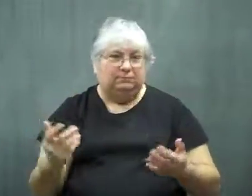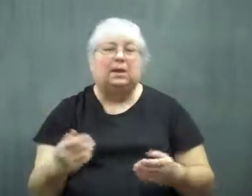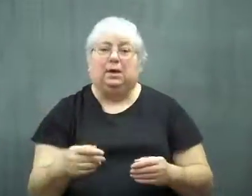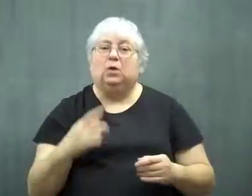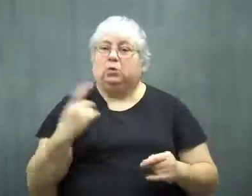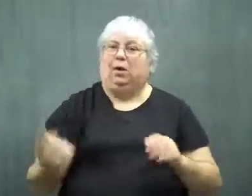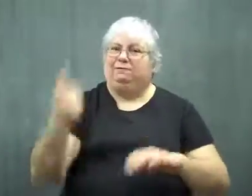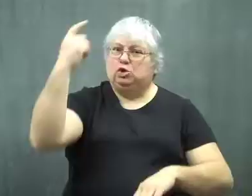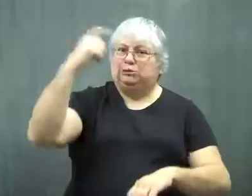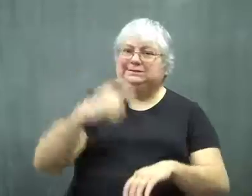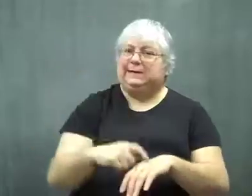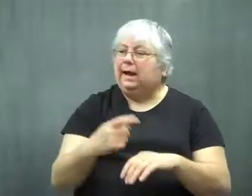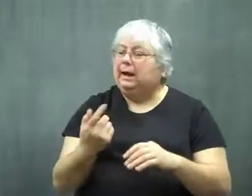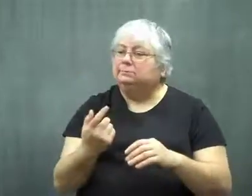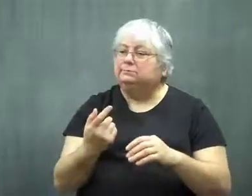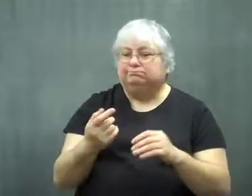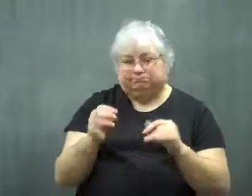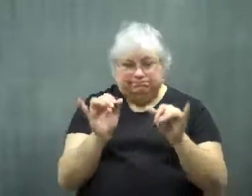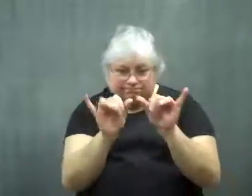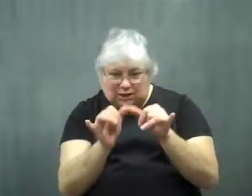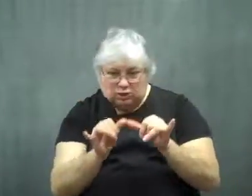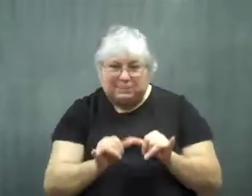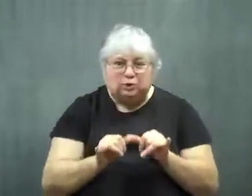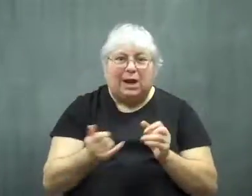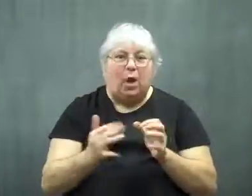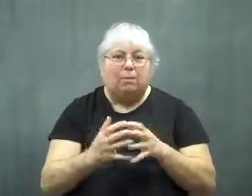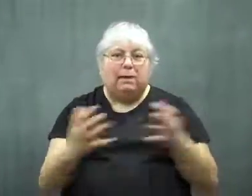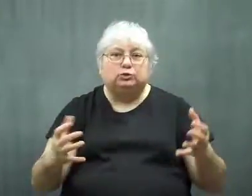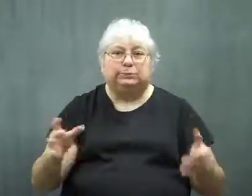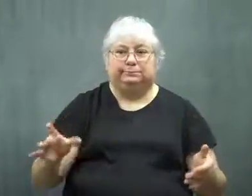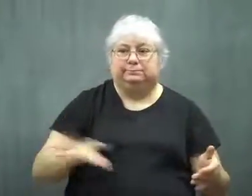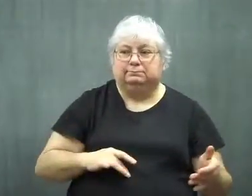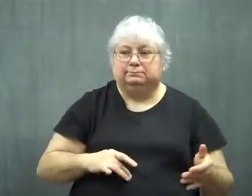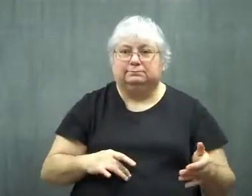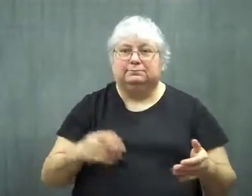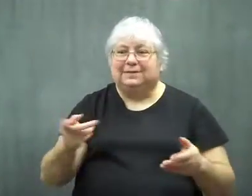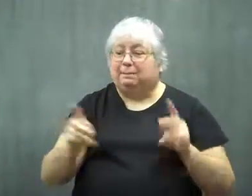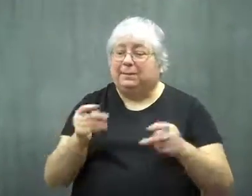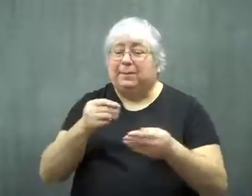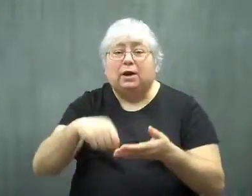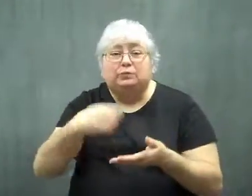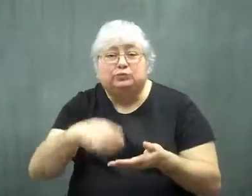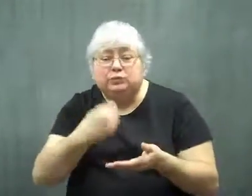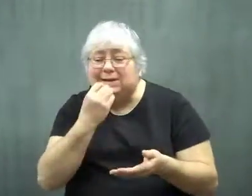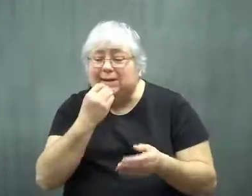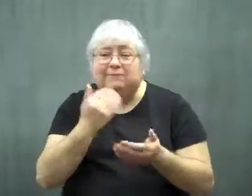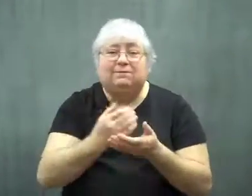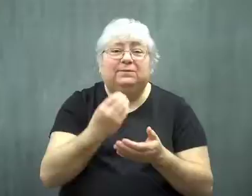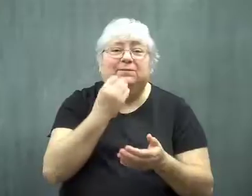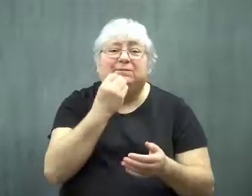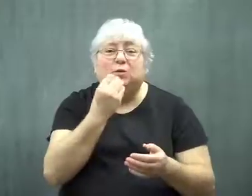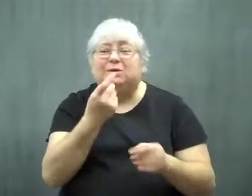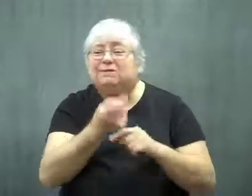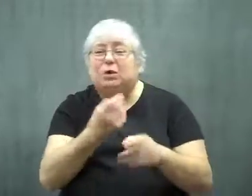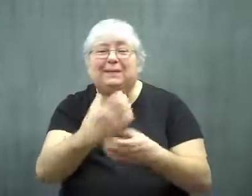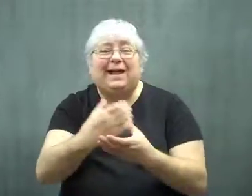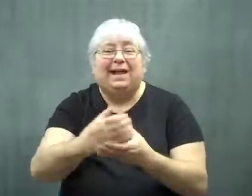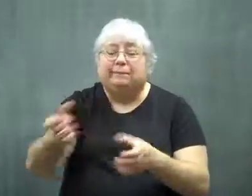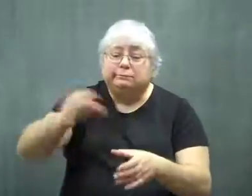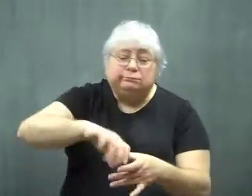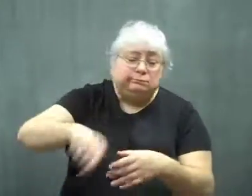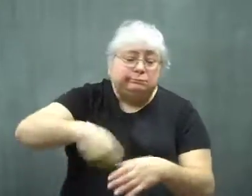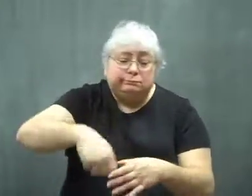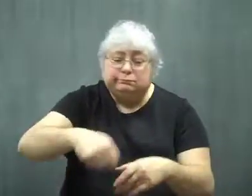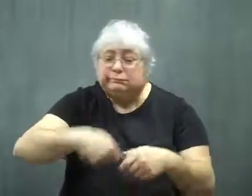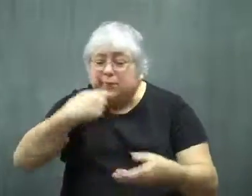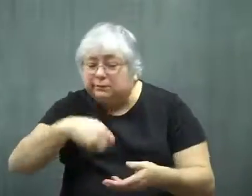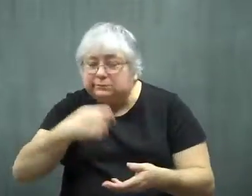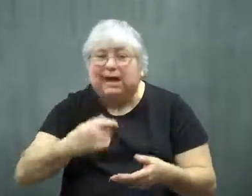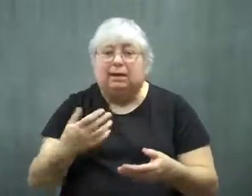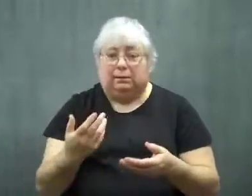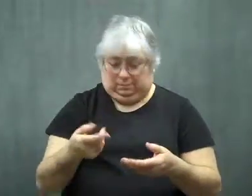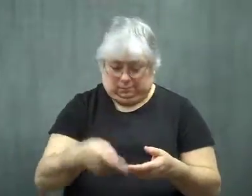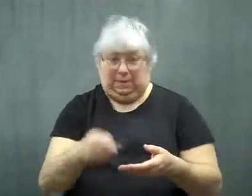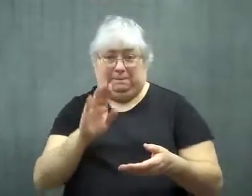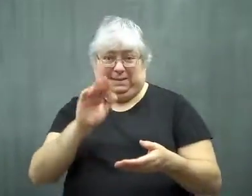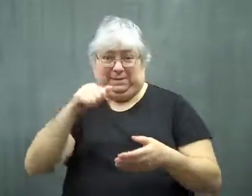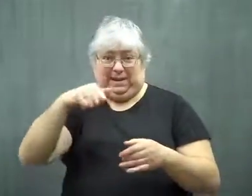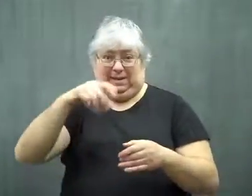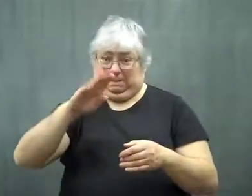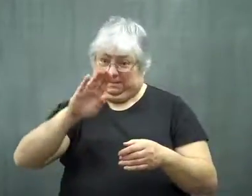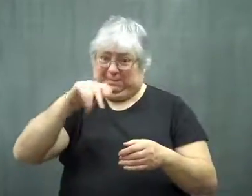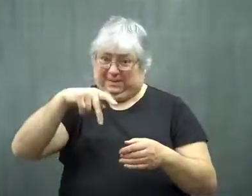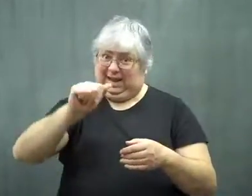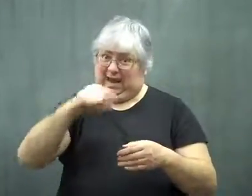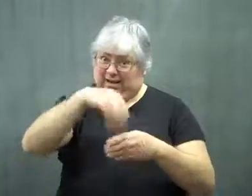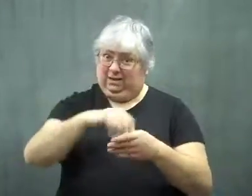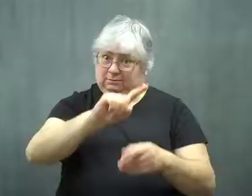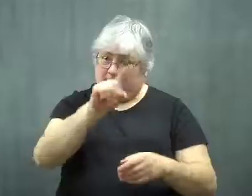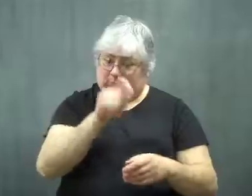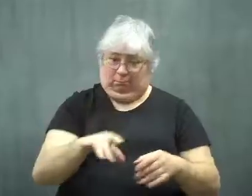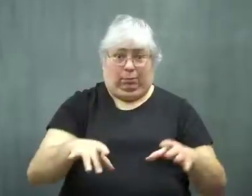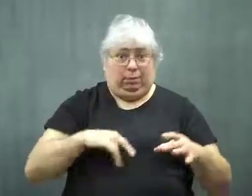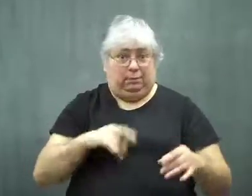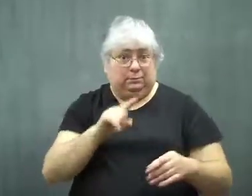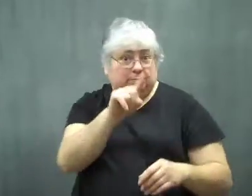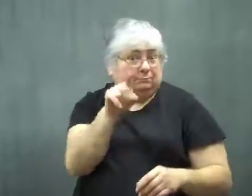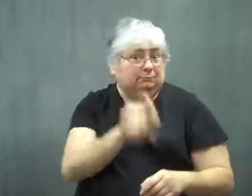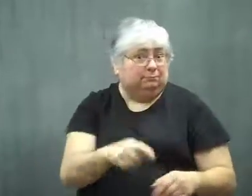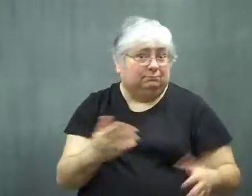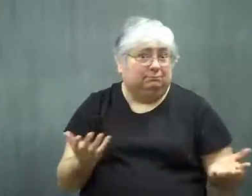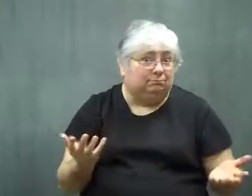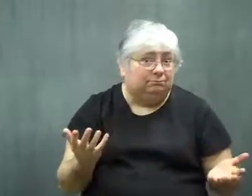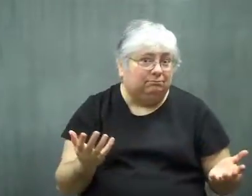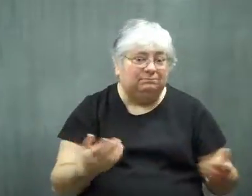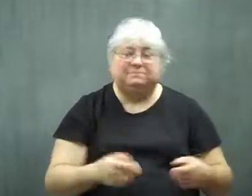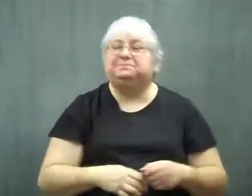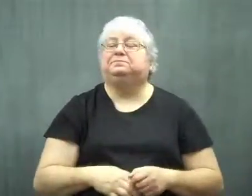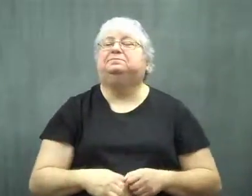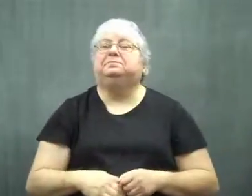It was the first study to measure whether or not BPA was ingested from food from cans.